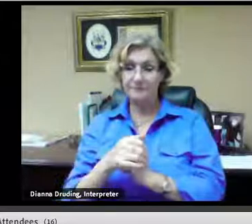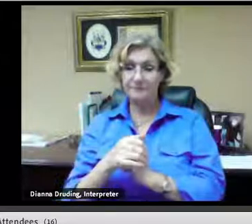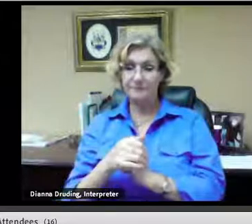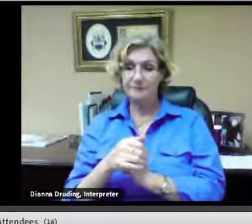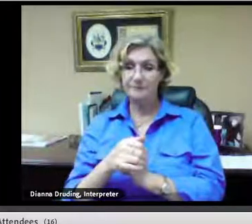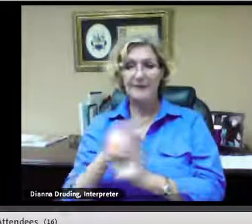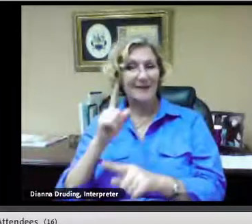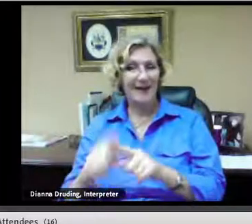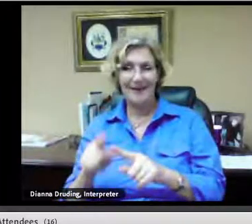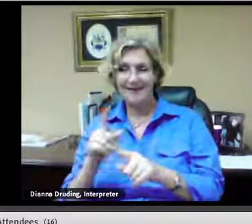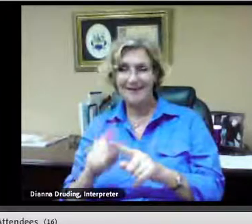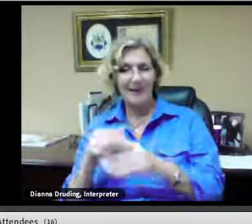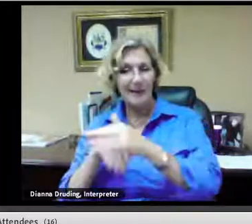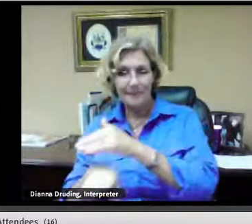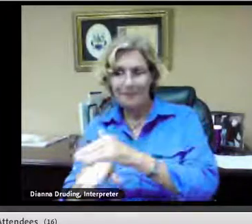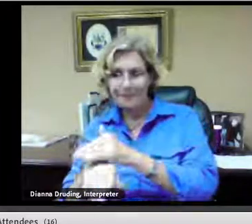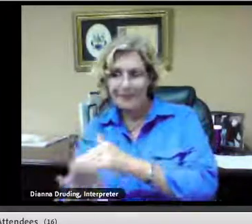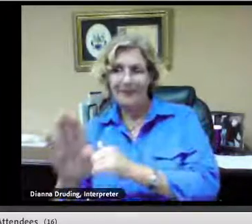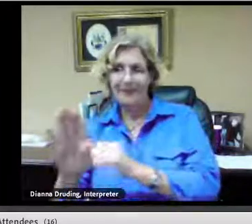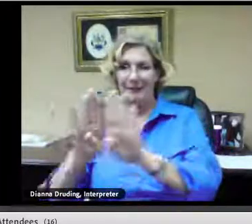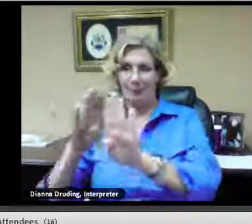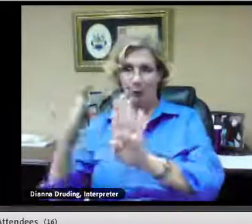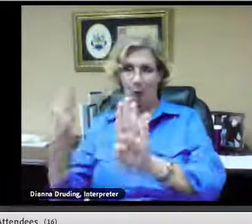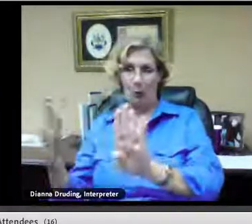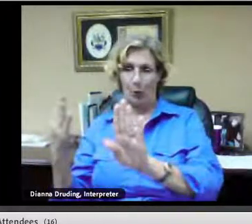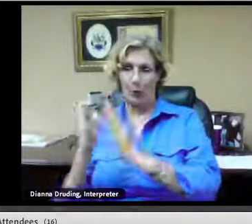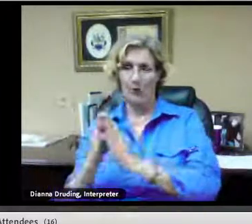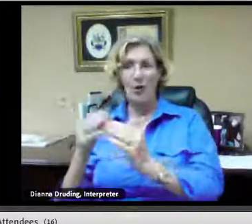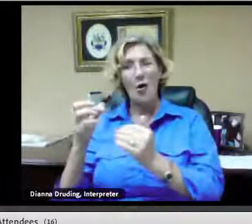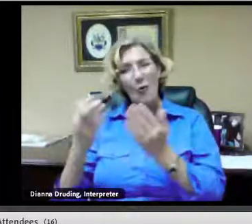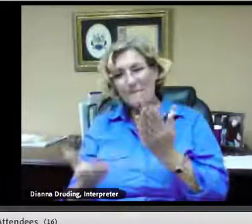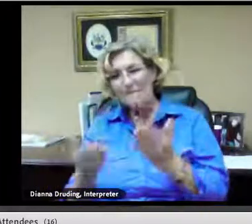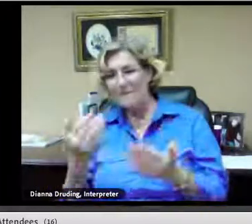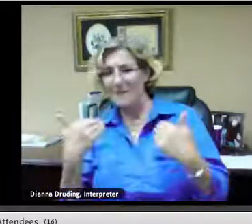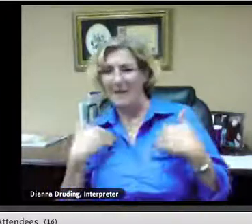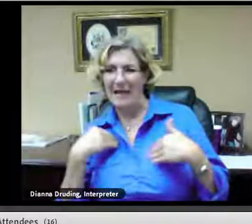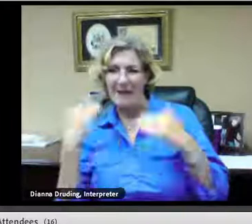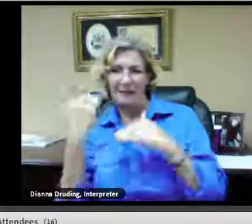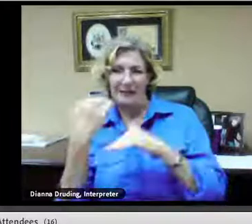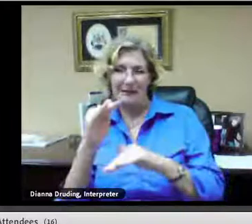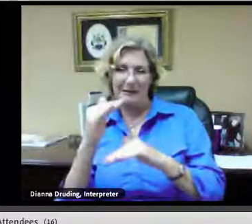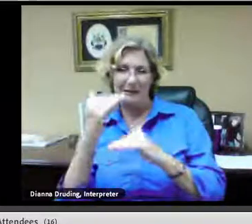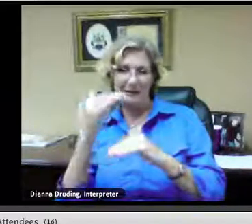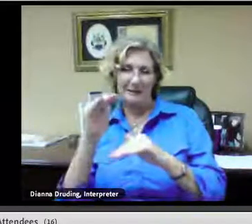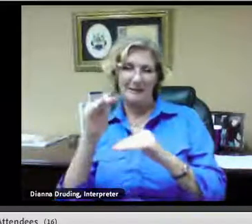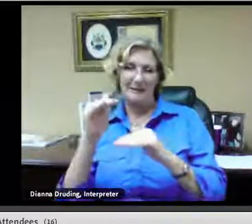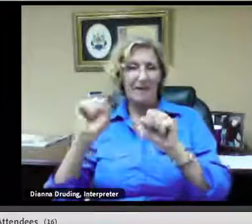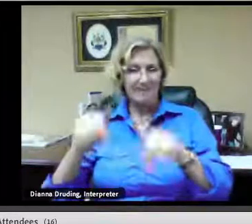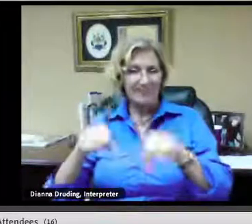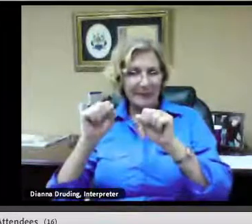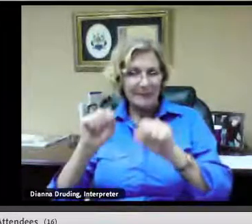or have limited capacity only... You know, maybe they only have the ability to go out once or twice a month.